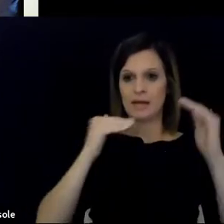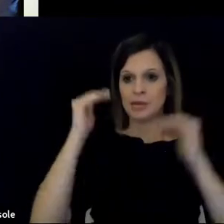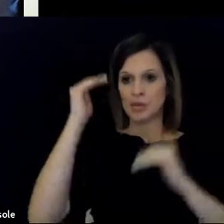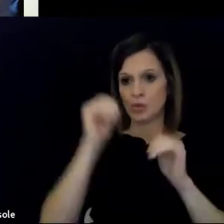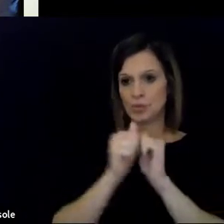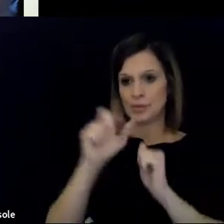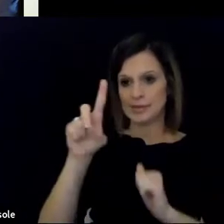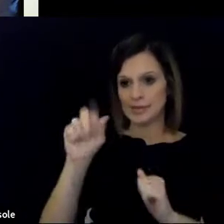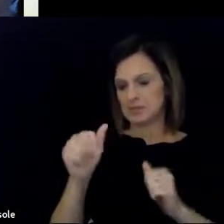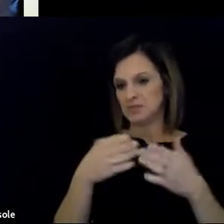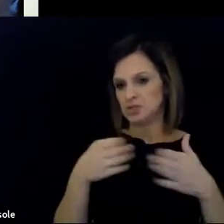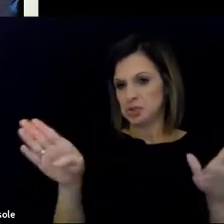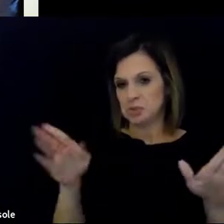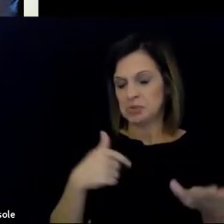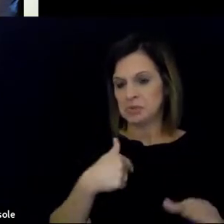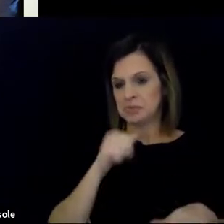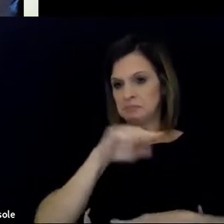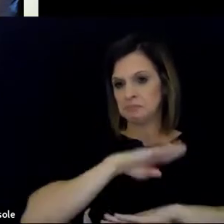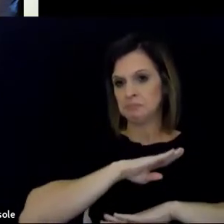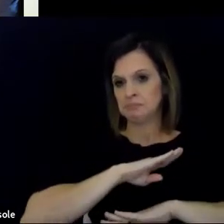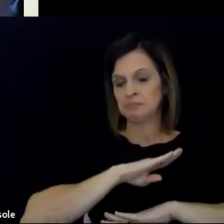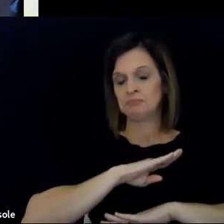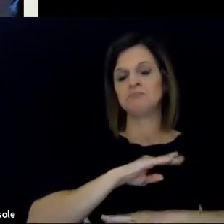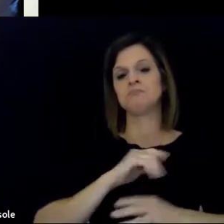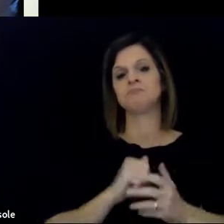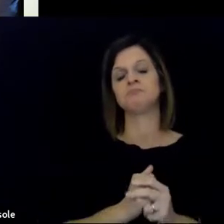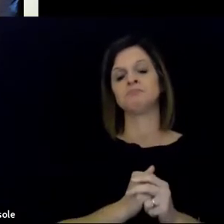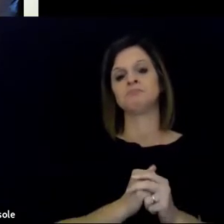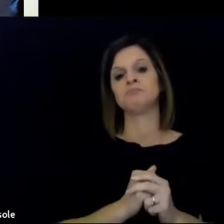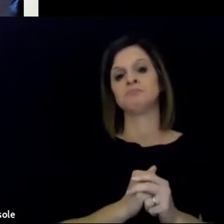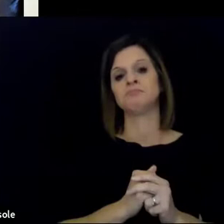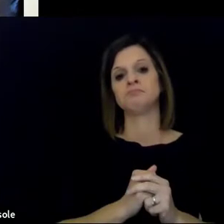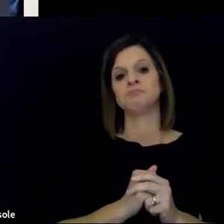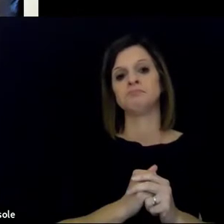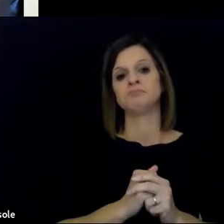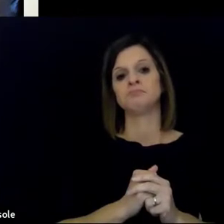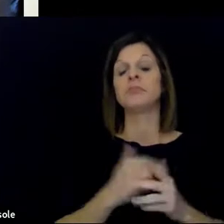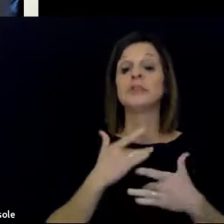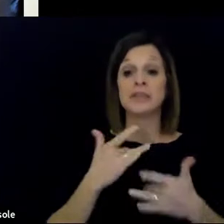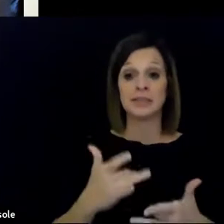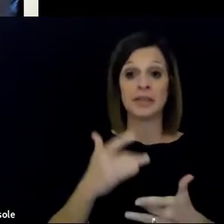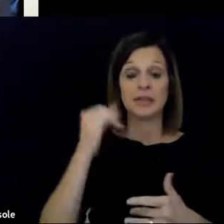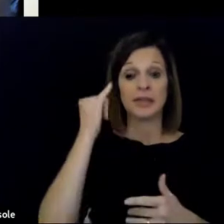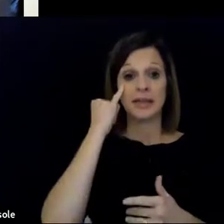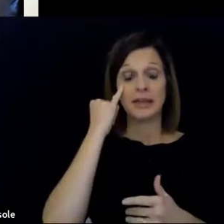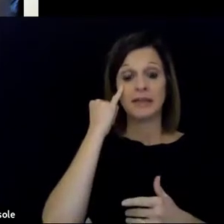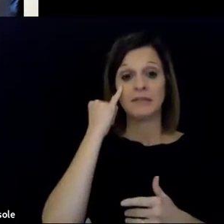And usually, by the time they're adults, if they're still showing significant behaviors